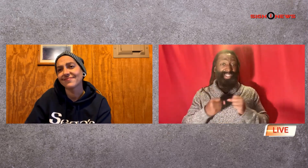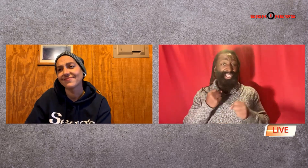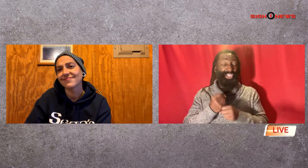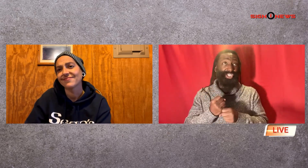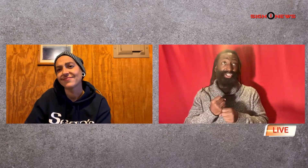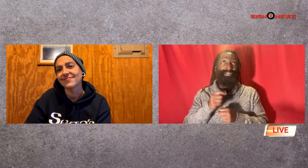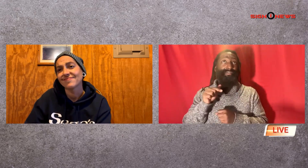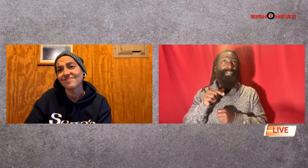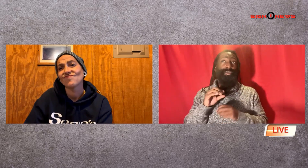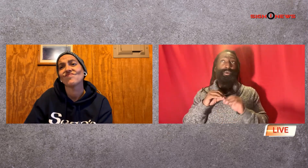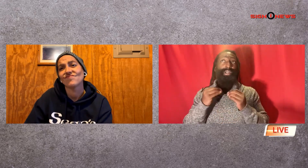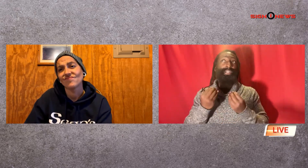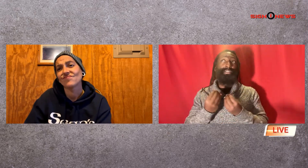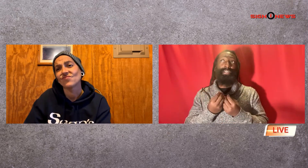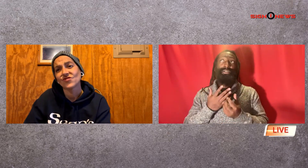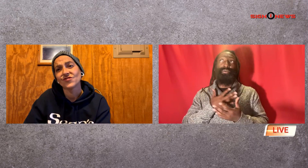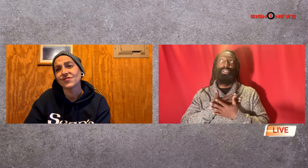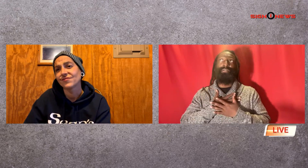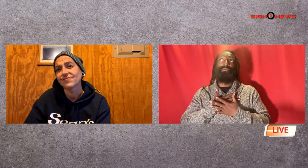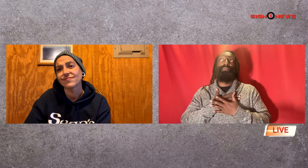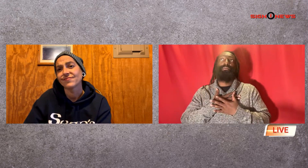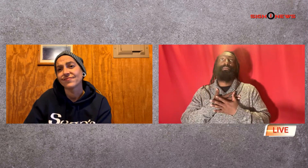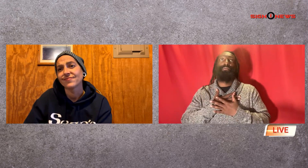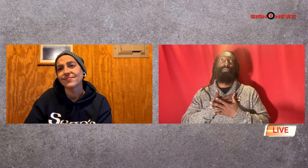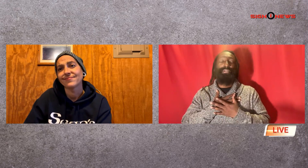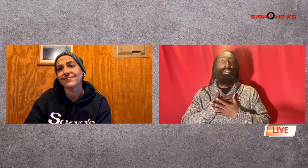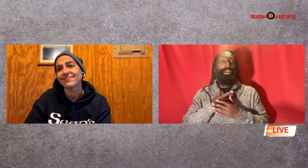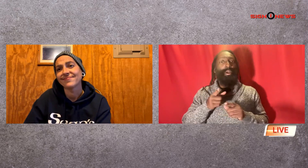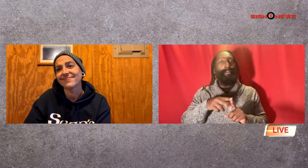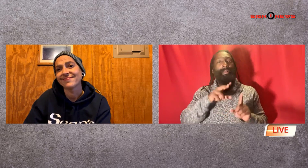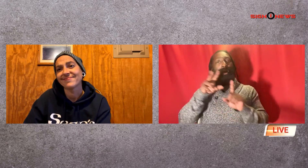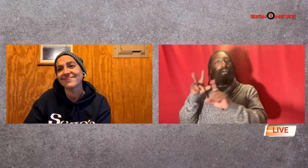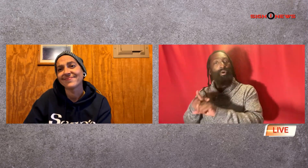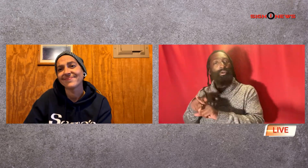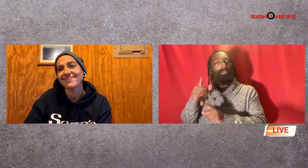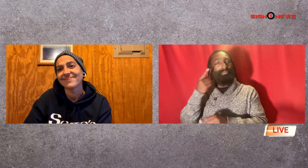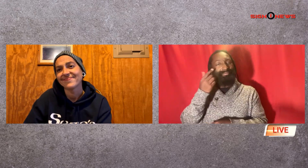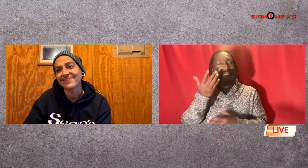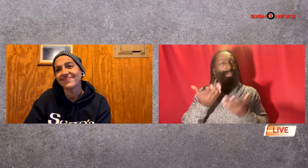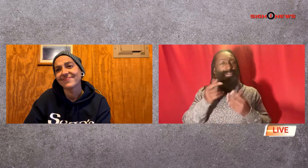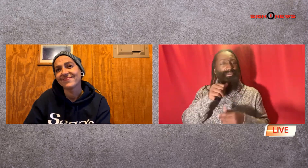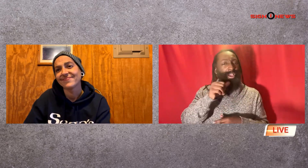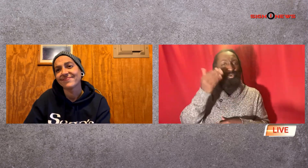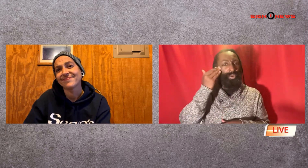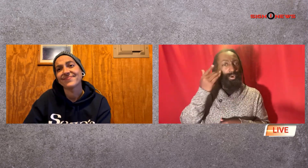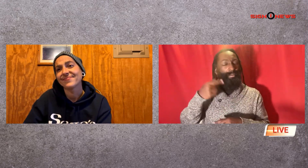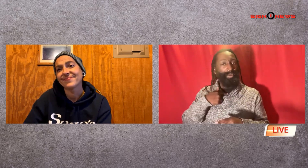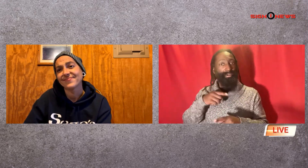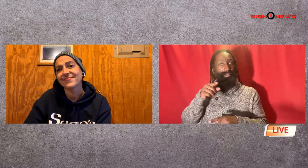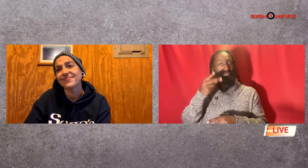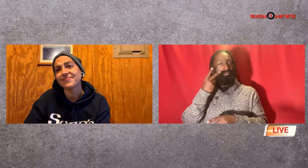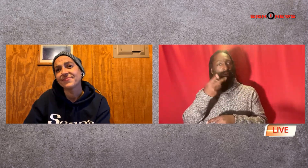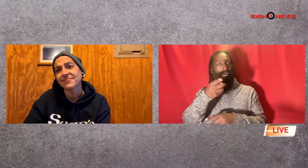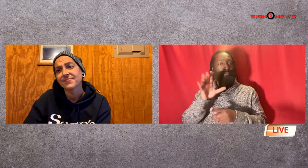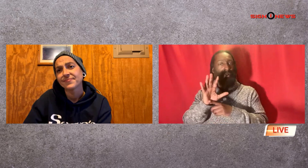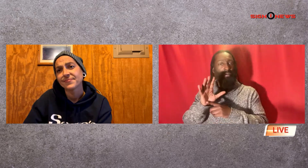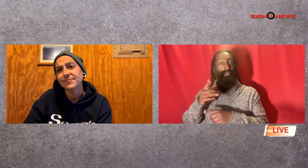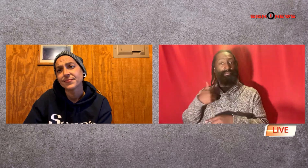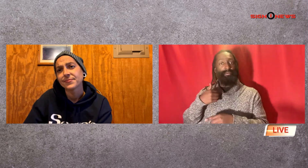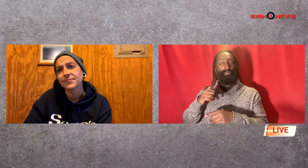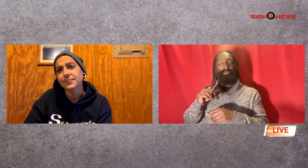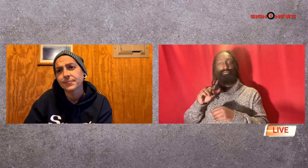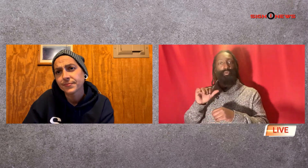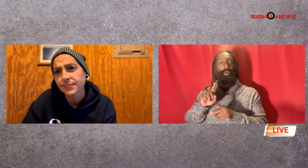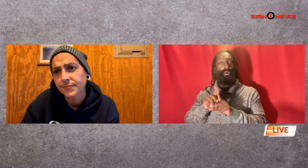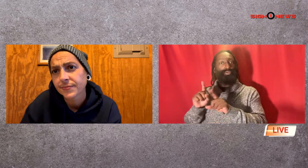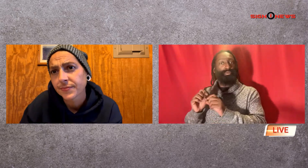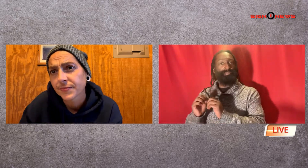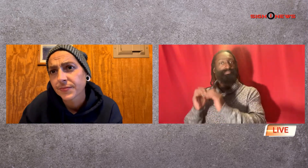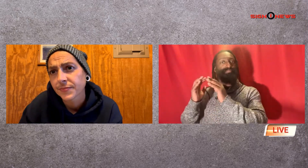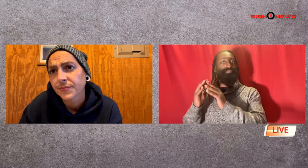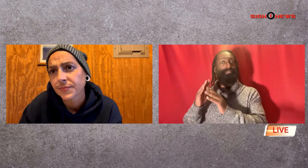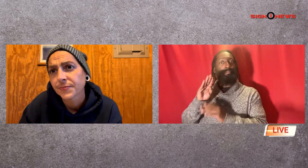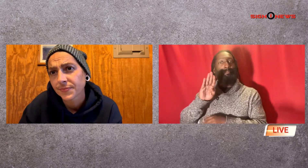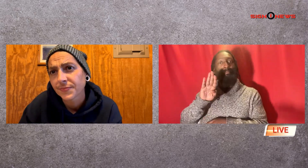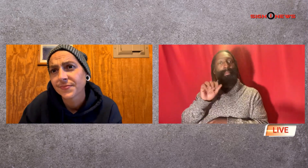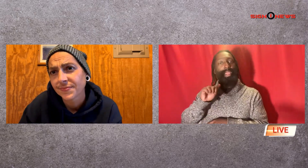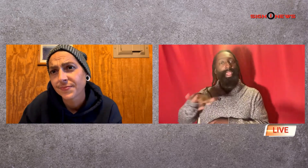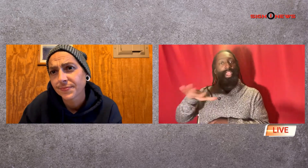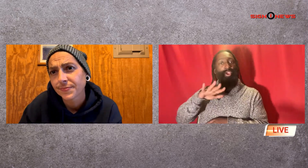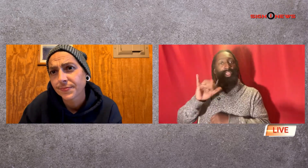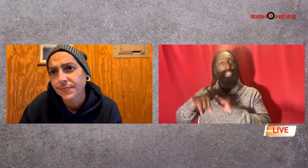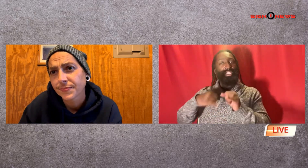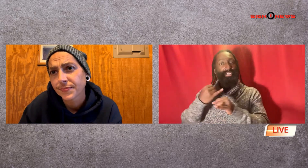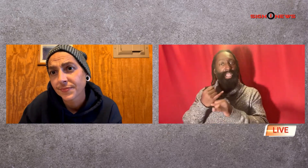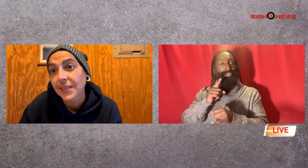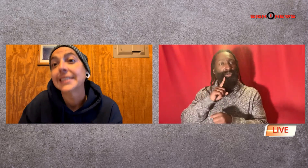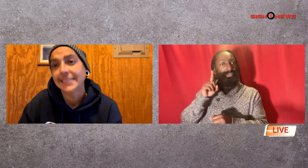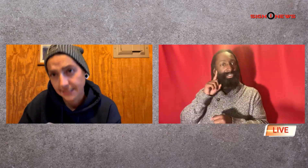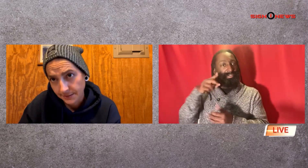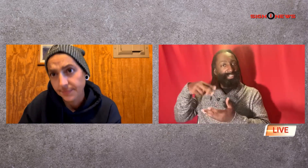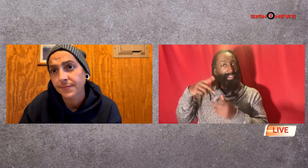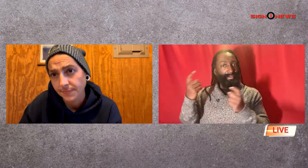this for like 15 years and maybe they don't know